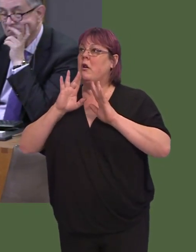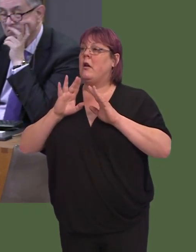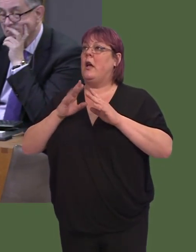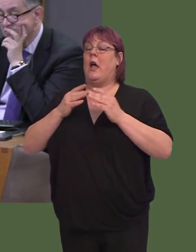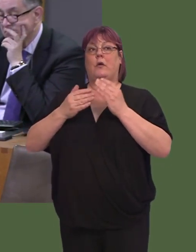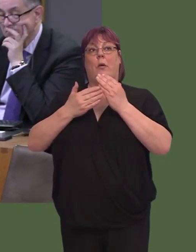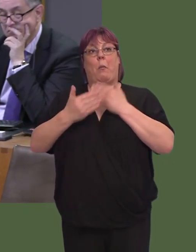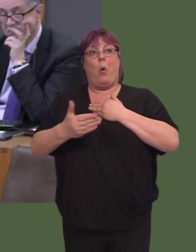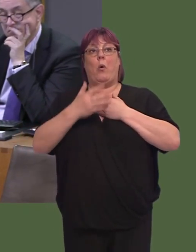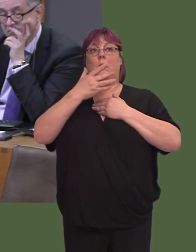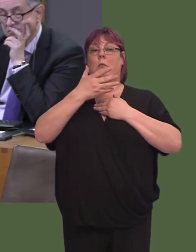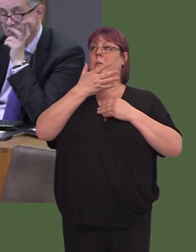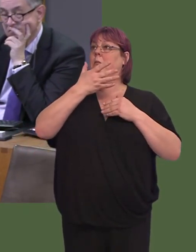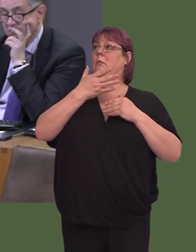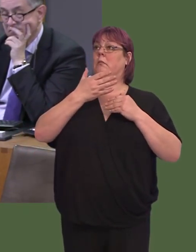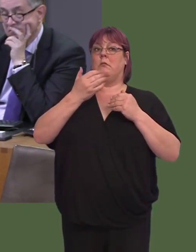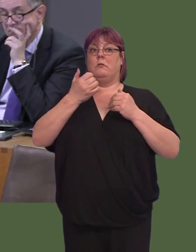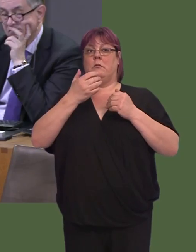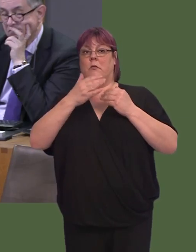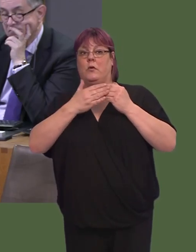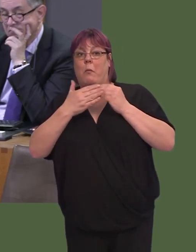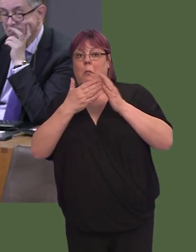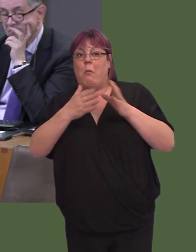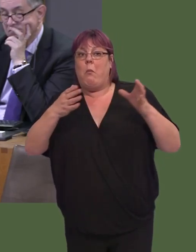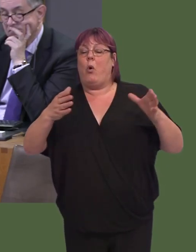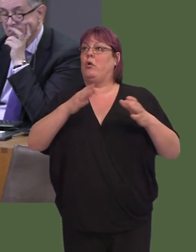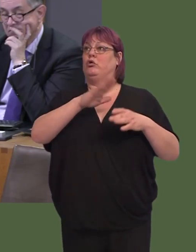Will the Welsh Government produce a plan to increase the numbers attending Ti a Fi and